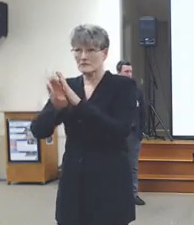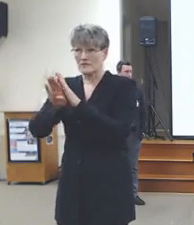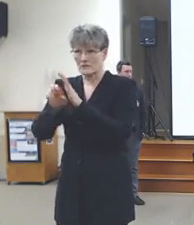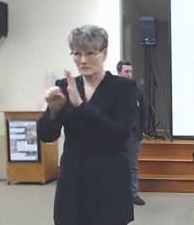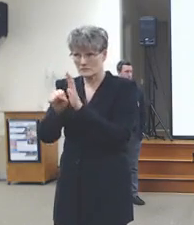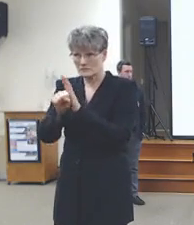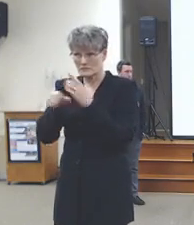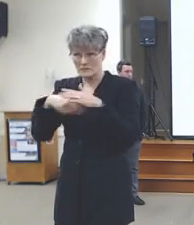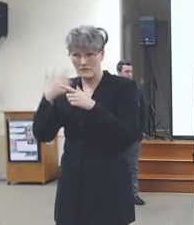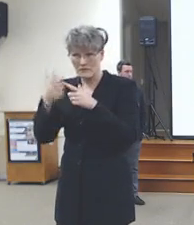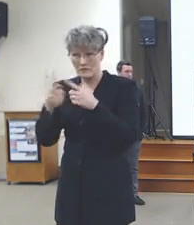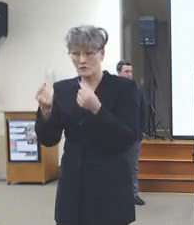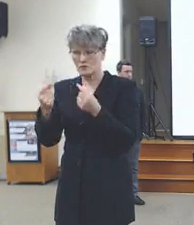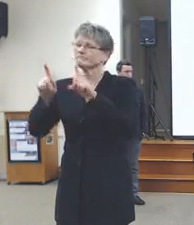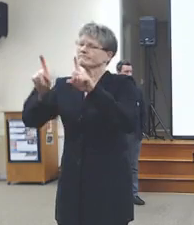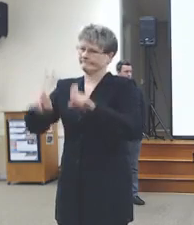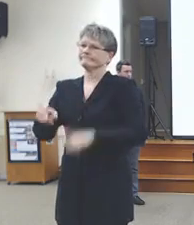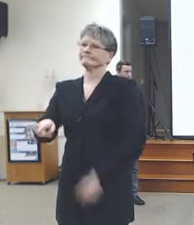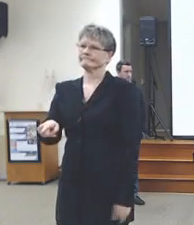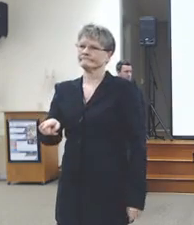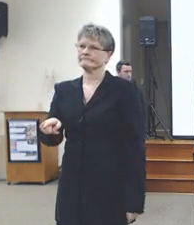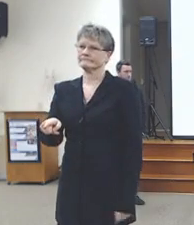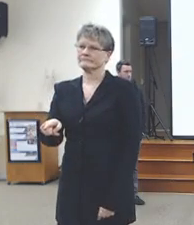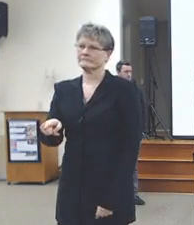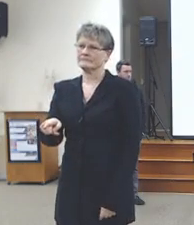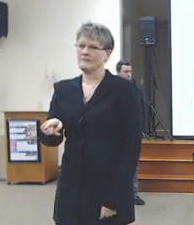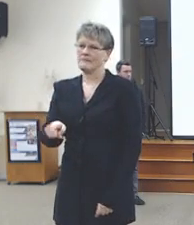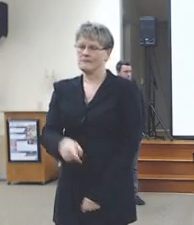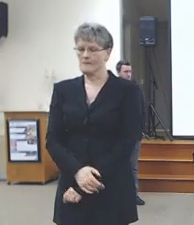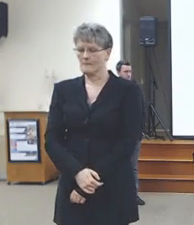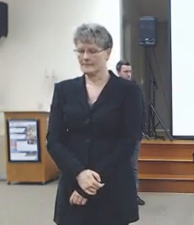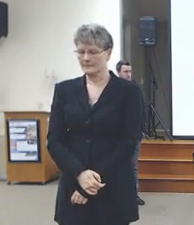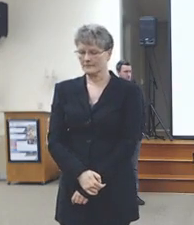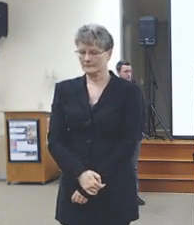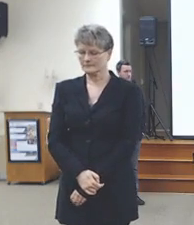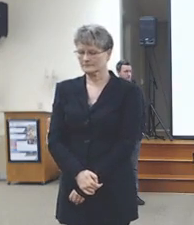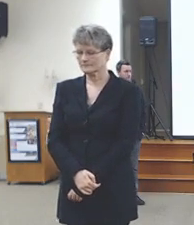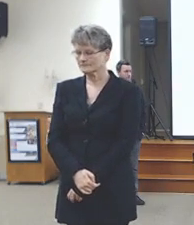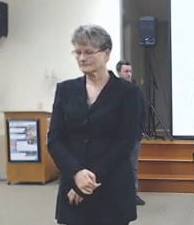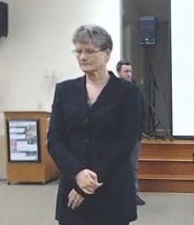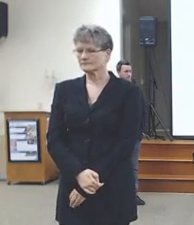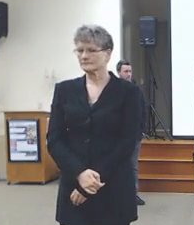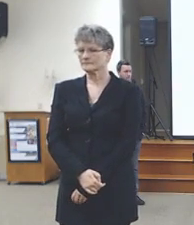we will test them. If there's if their symptoms were bad enough that they ended